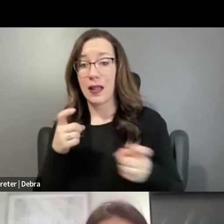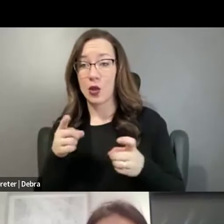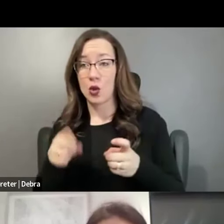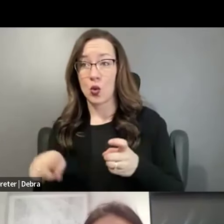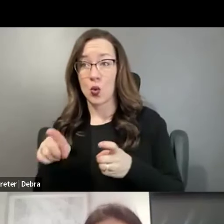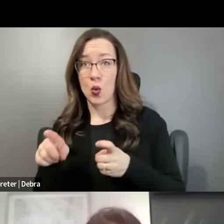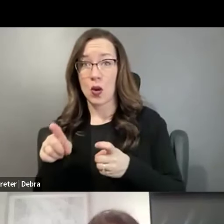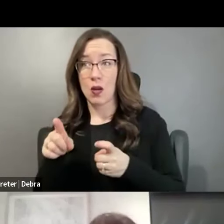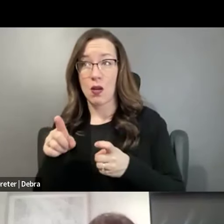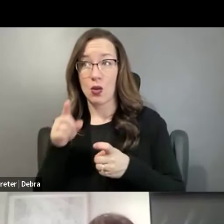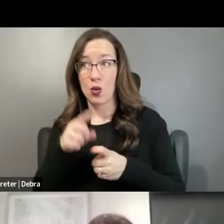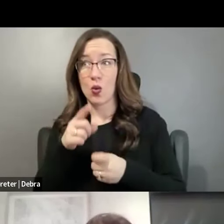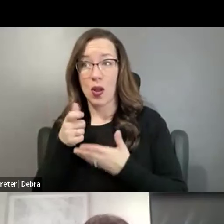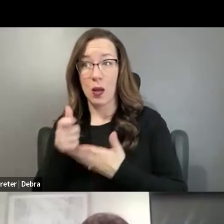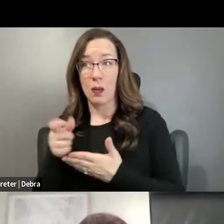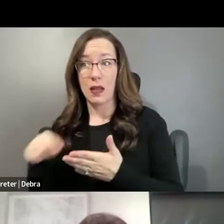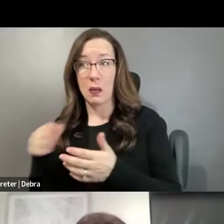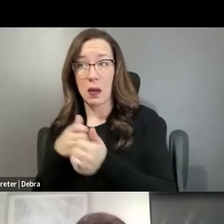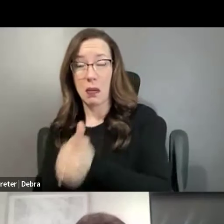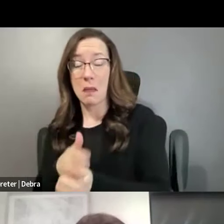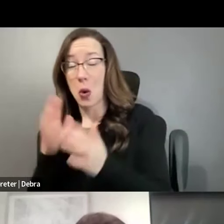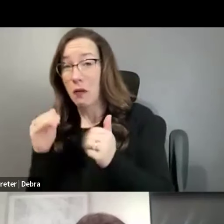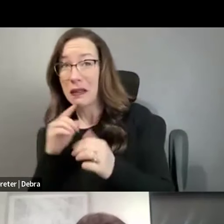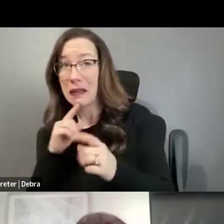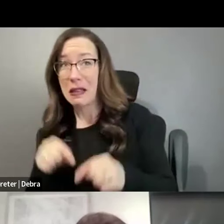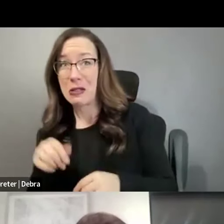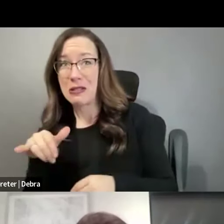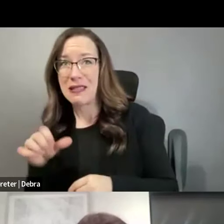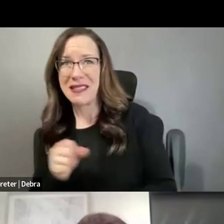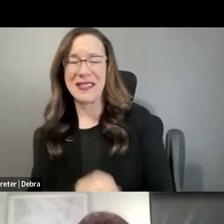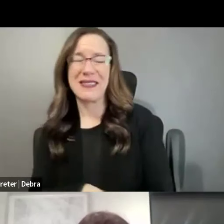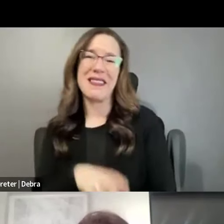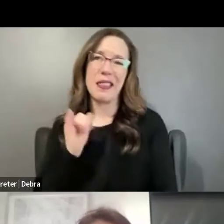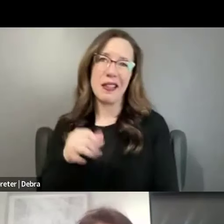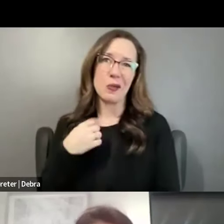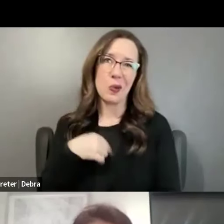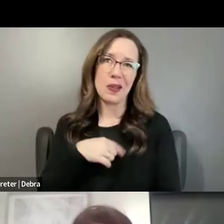Hopefully, your answer is yes because that is what we need. That is my first question.